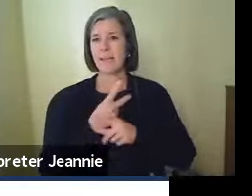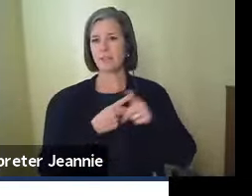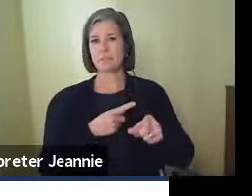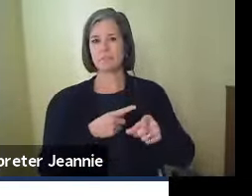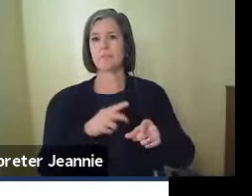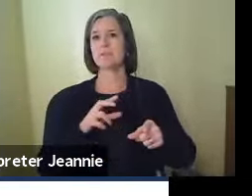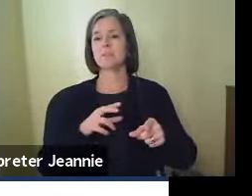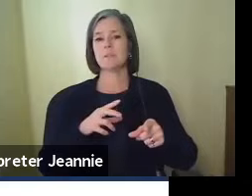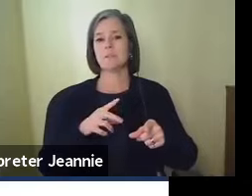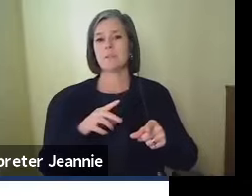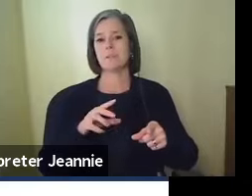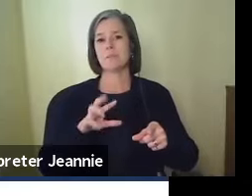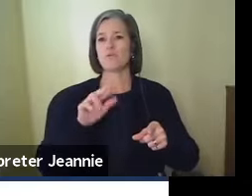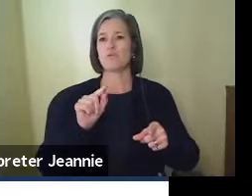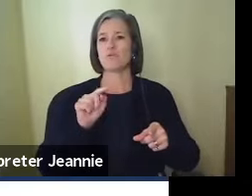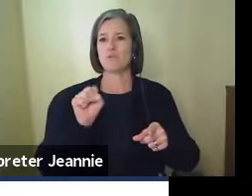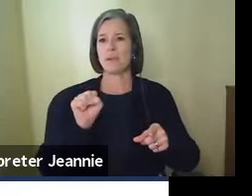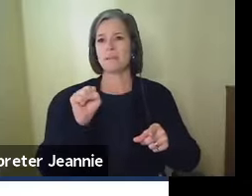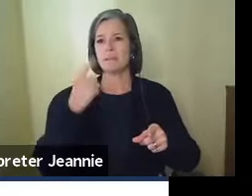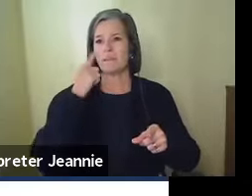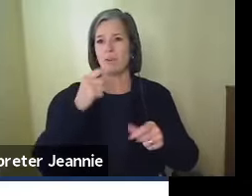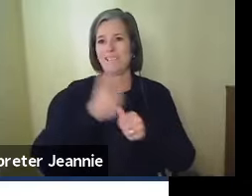We don't have 100,000 people we are calculating this on so it's about 12,500